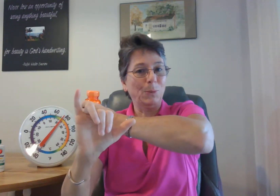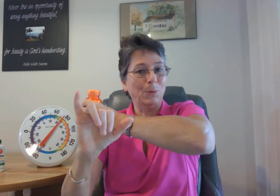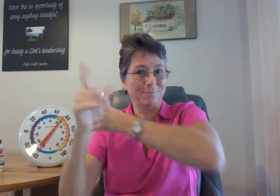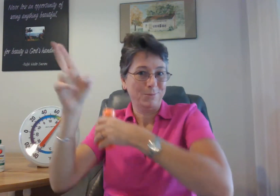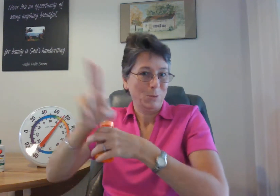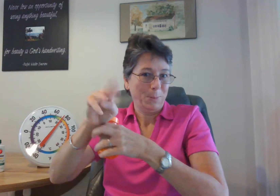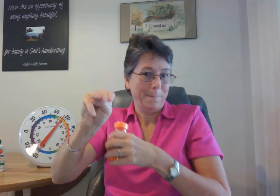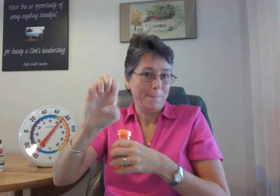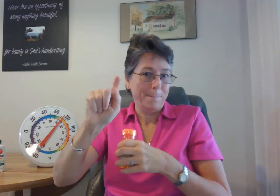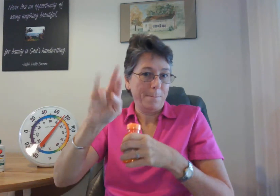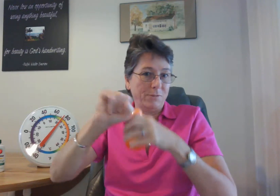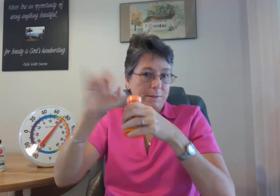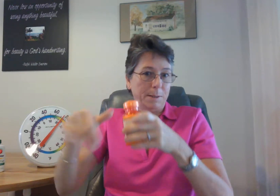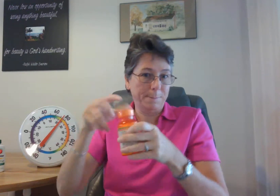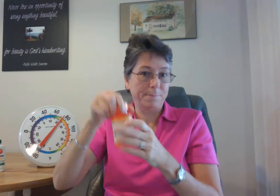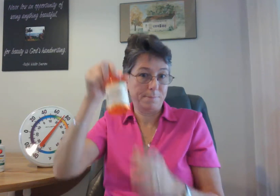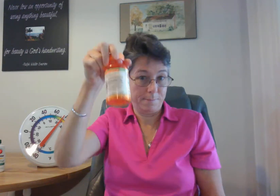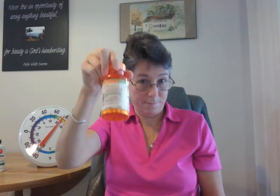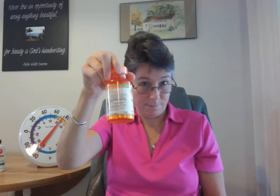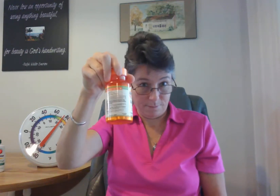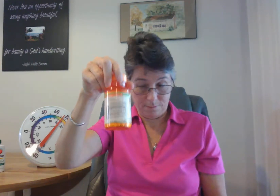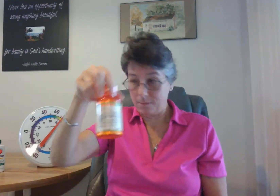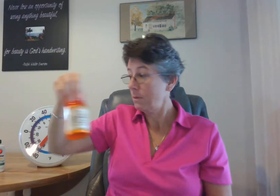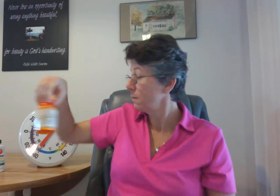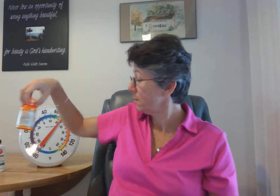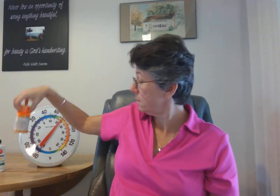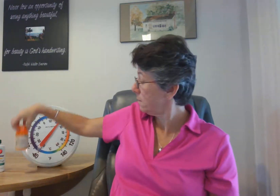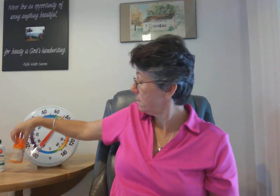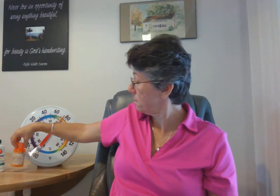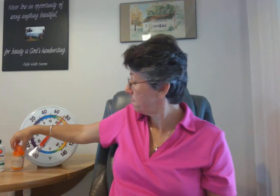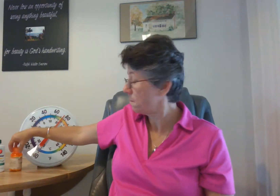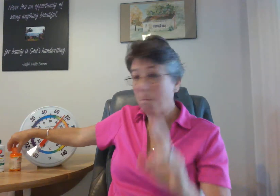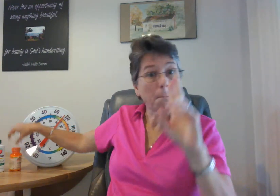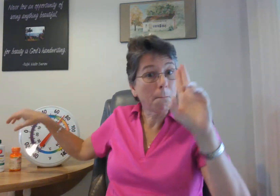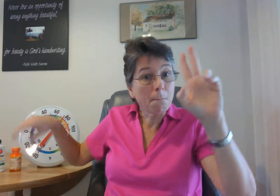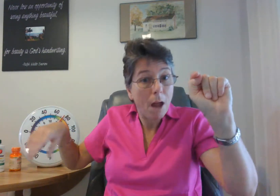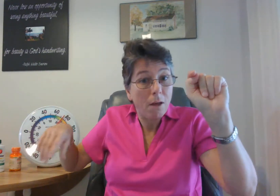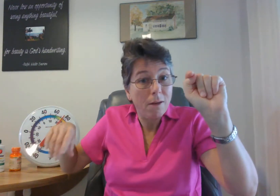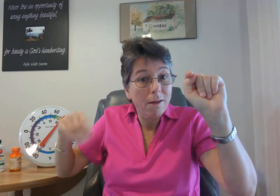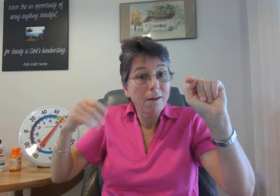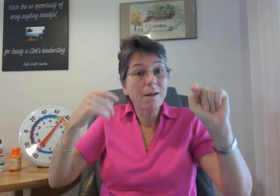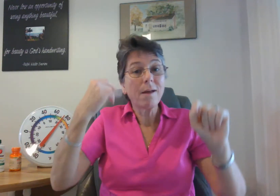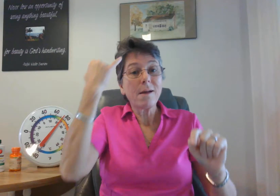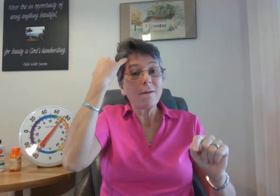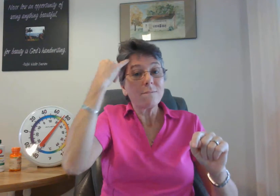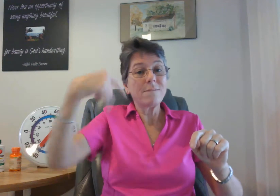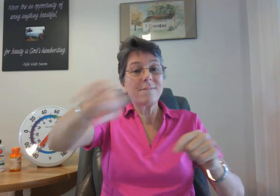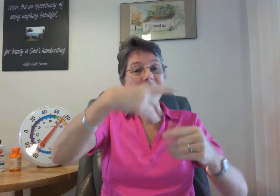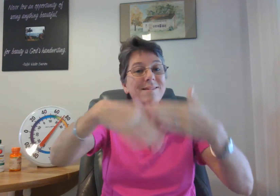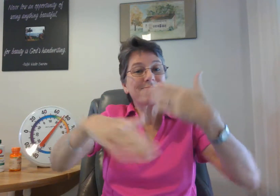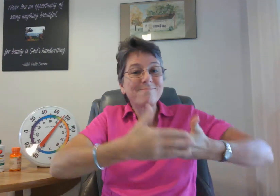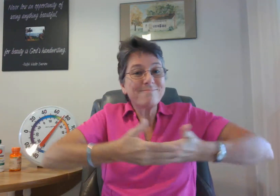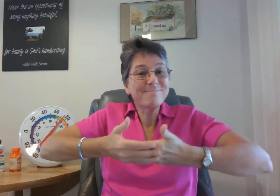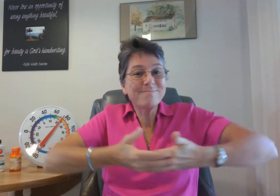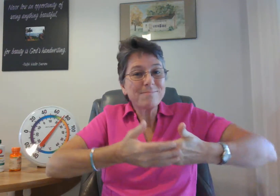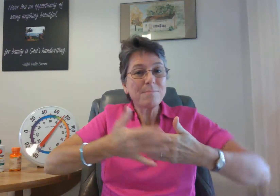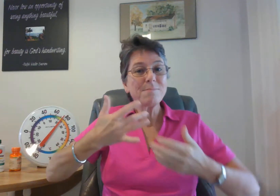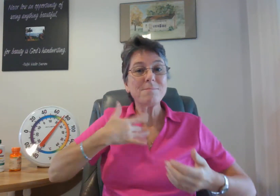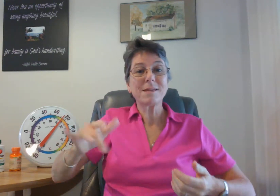We will need to keep converting these numbers in our head.